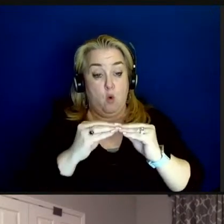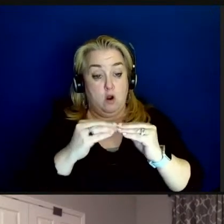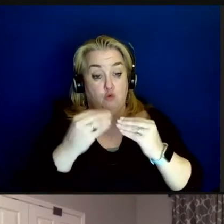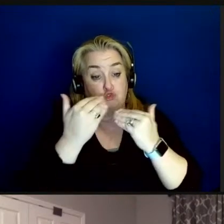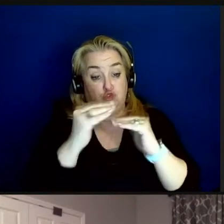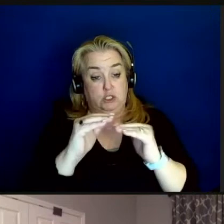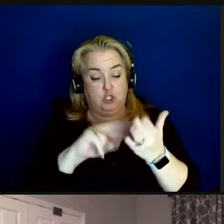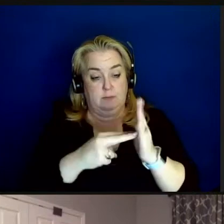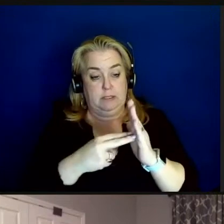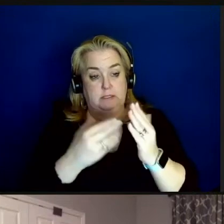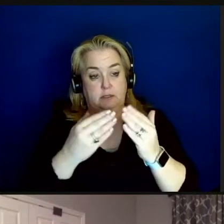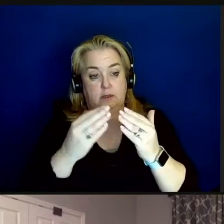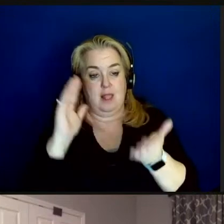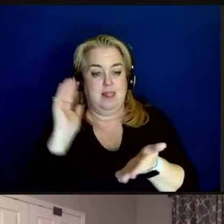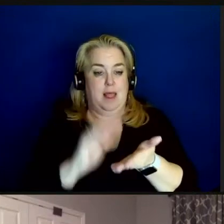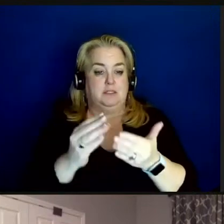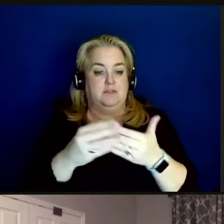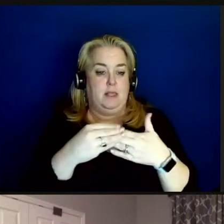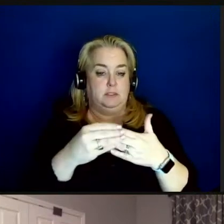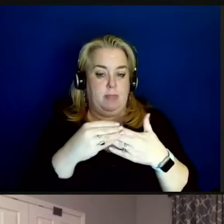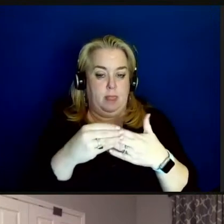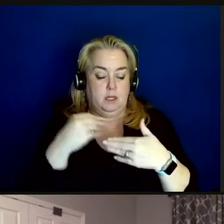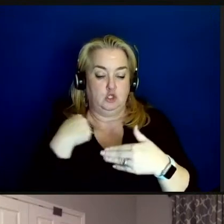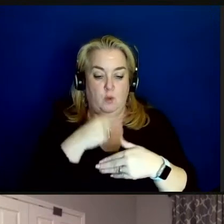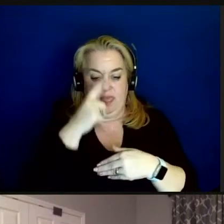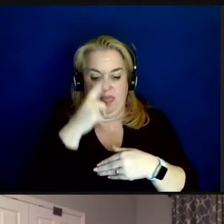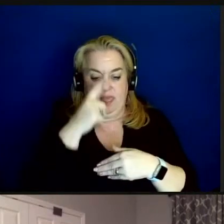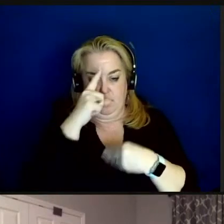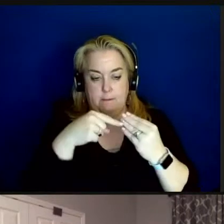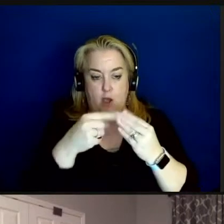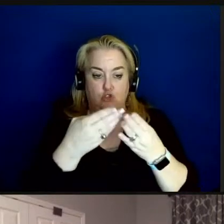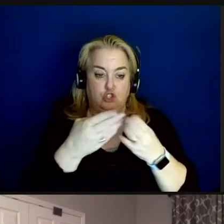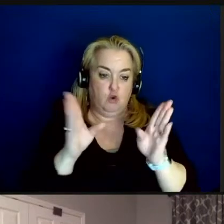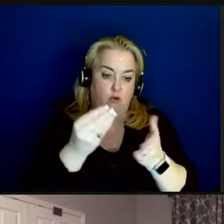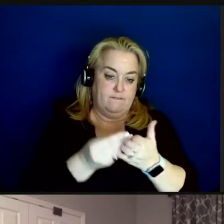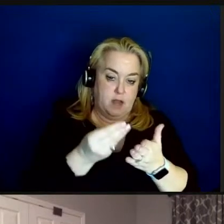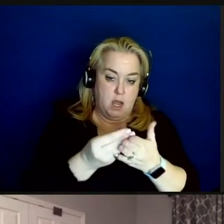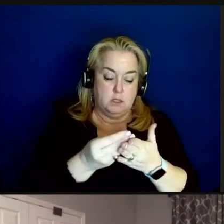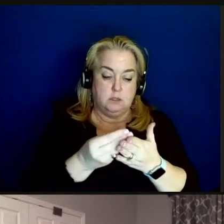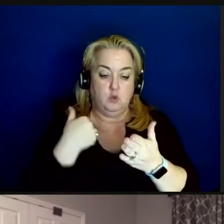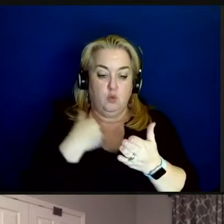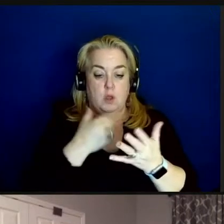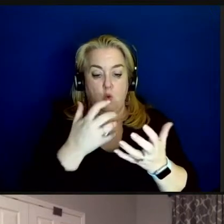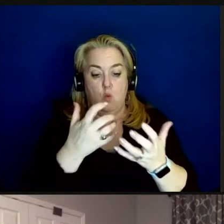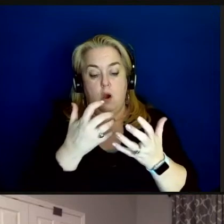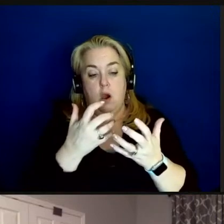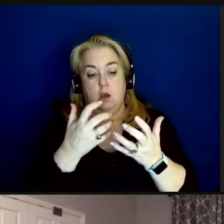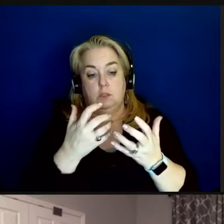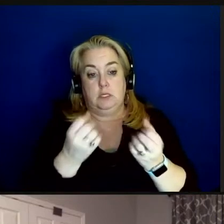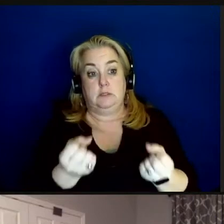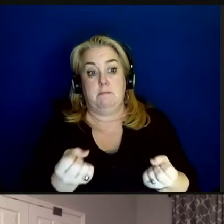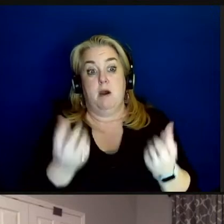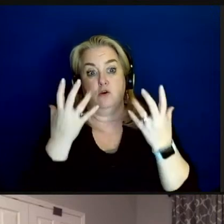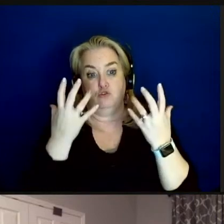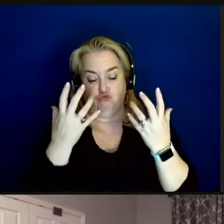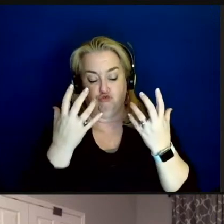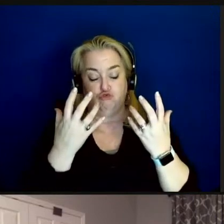RESTRICTED BY YOU ALL AS YOU ARE THINKING ABOUT ADOPTING IT THE MORE RESTRICTIONS YOU